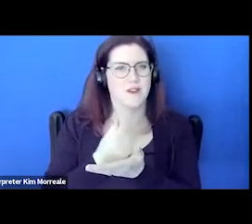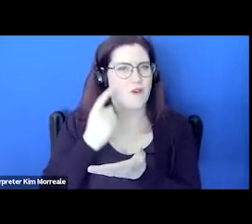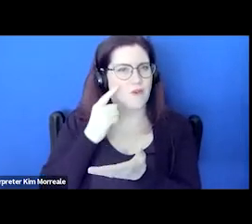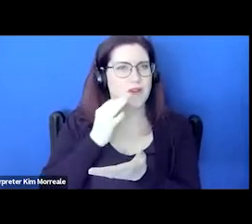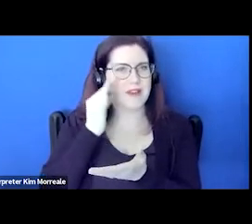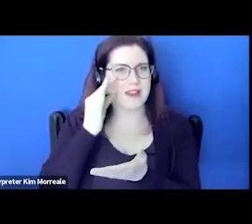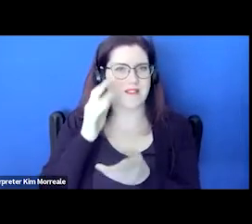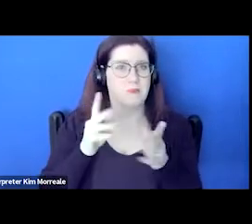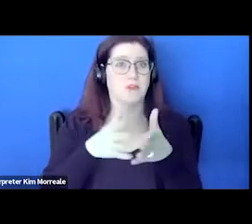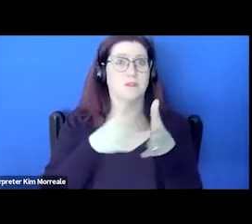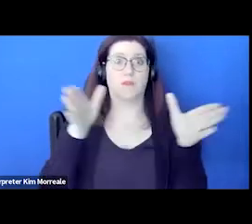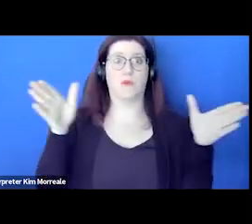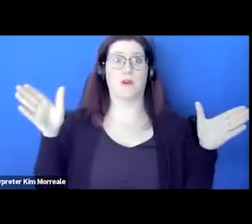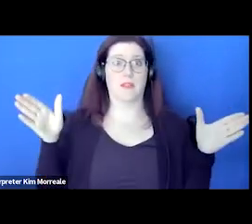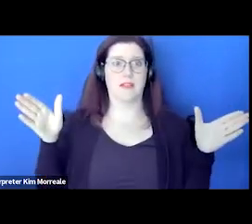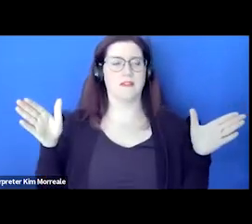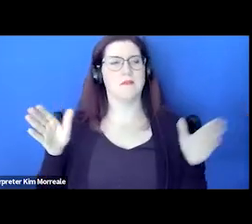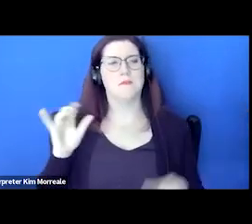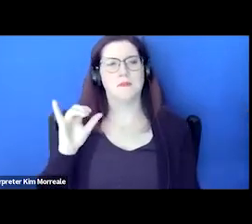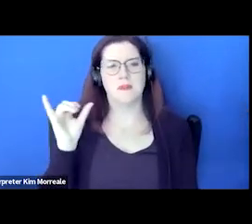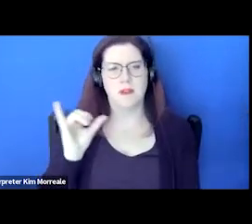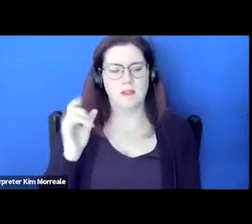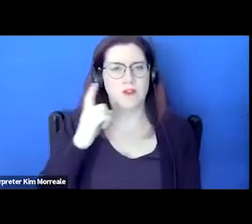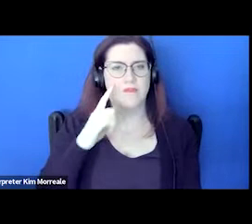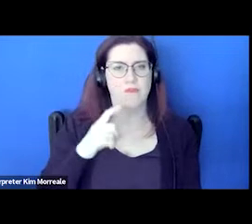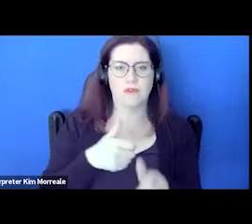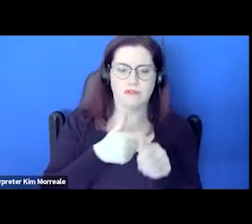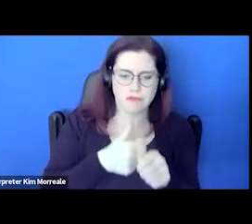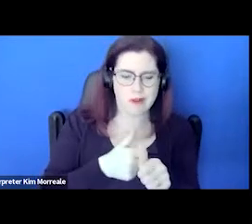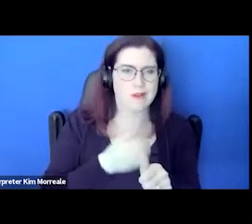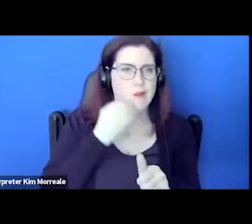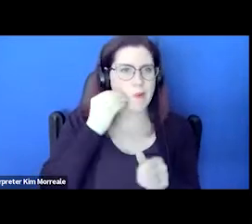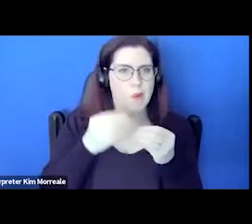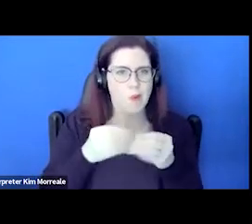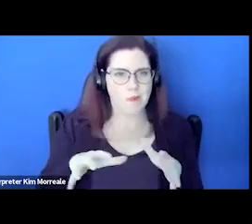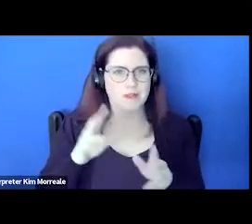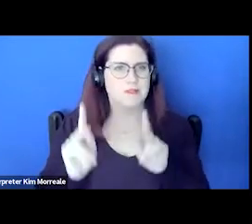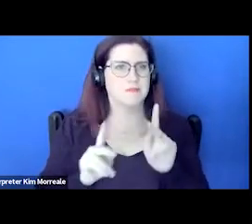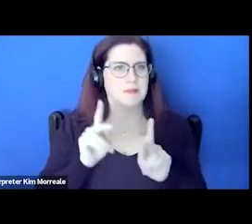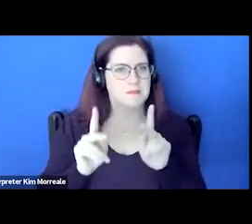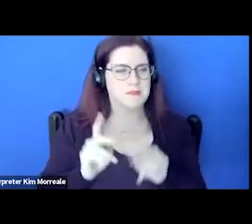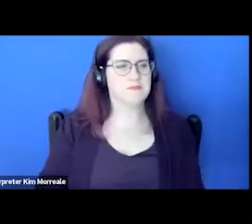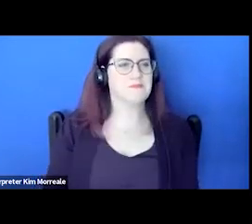but also in tracking homelessness. And then again, culturally,